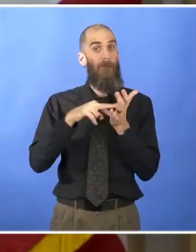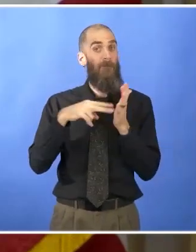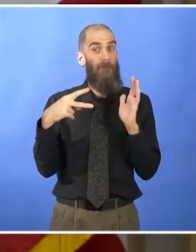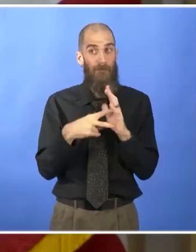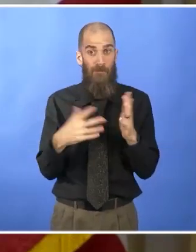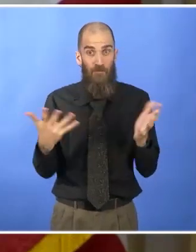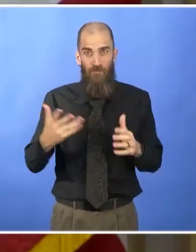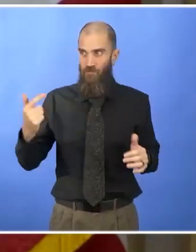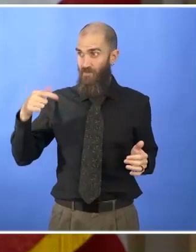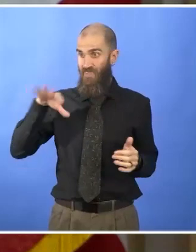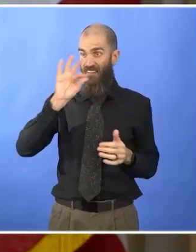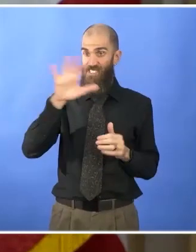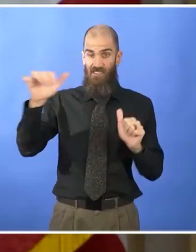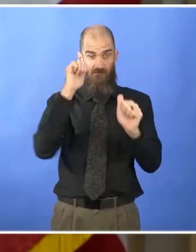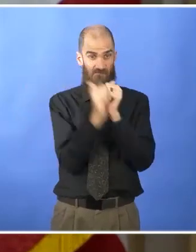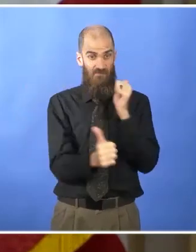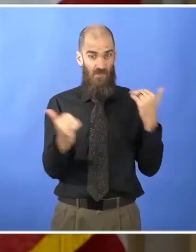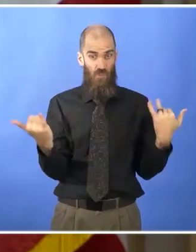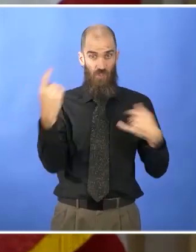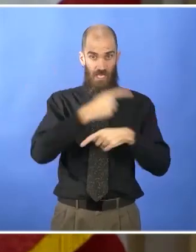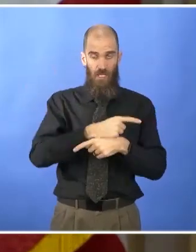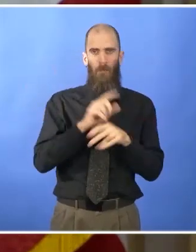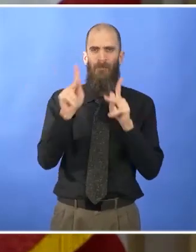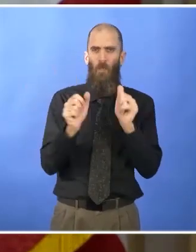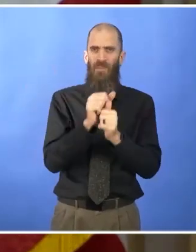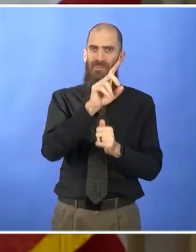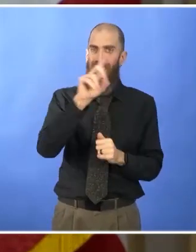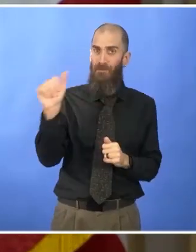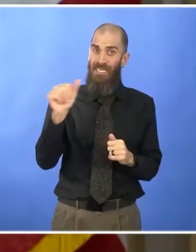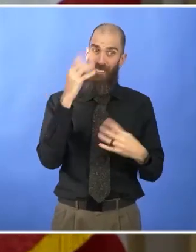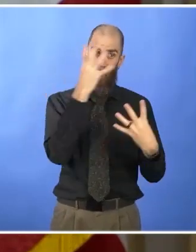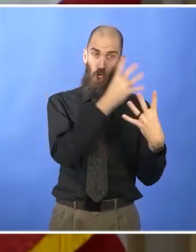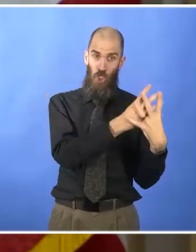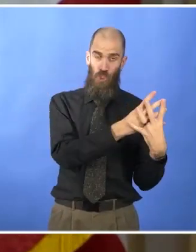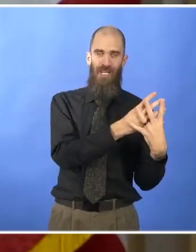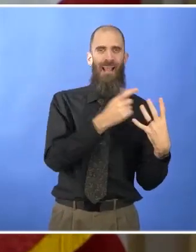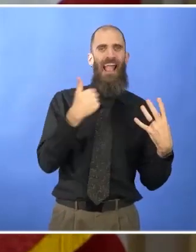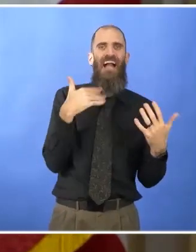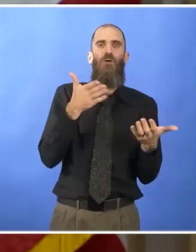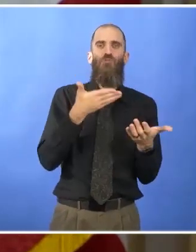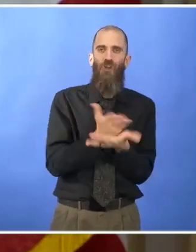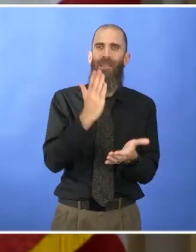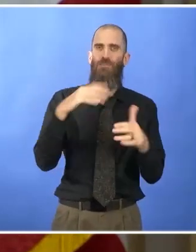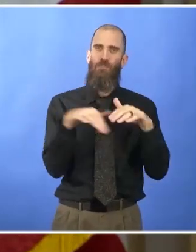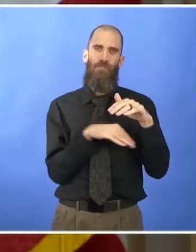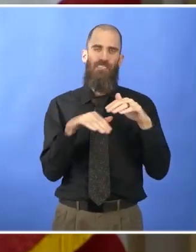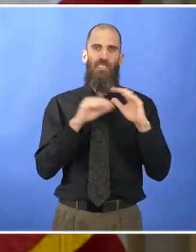WHO ARE INCARCERATED HAVE A RIGHT TO BASIC COMMUNICATION THAT HAS TOO OFTEN BEEN DISREGARDED AND FORGOTTEN.